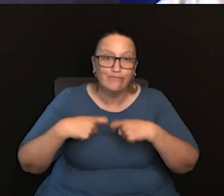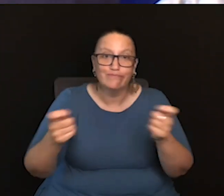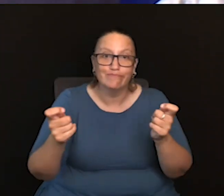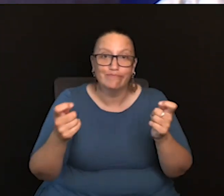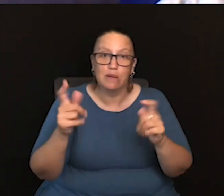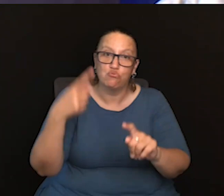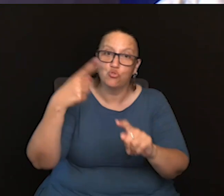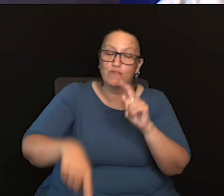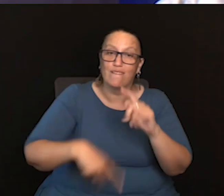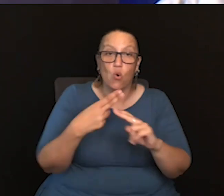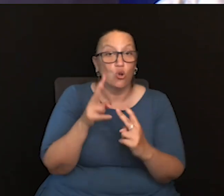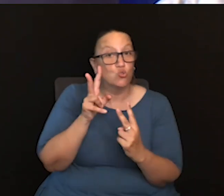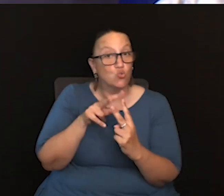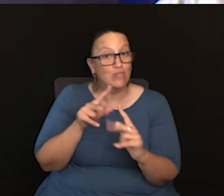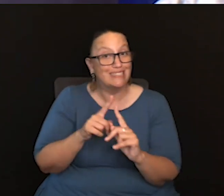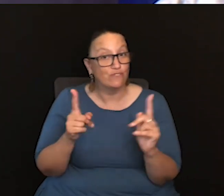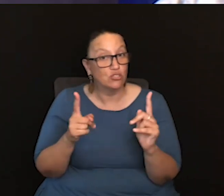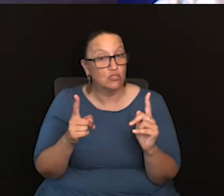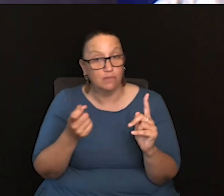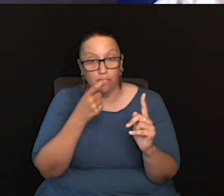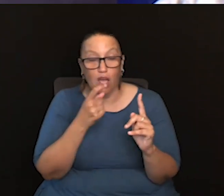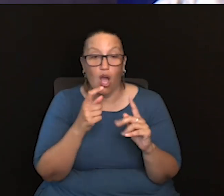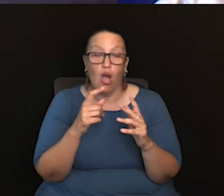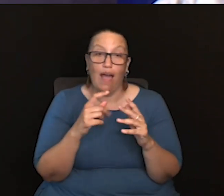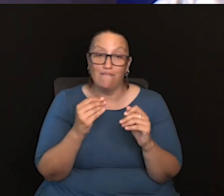granted provisional approval to two treatments,